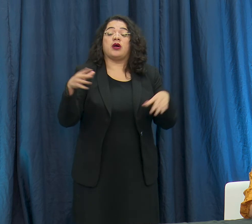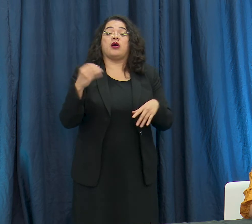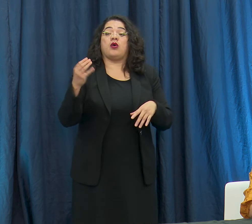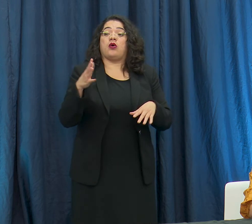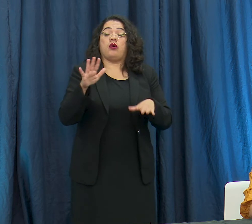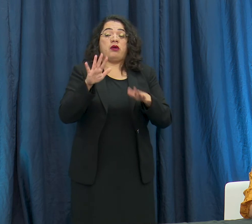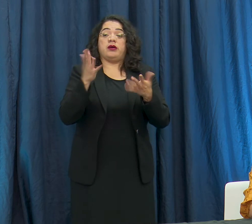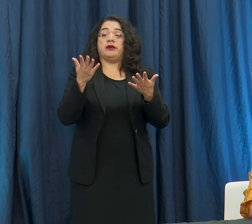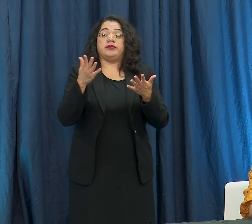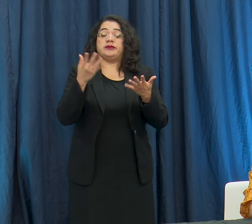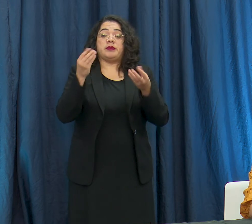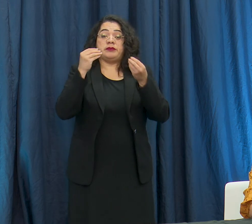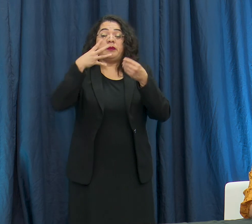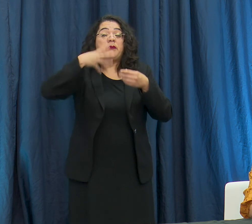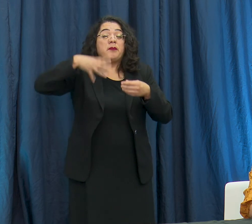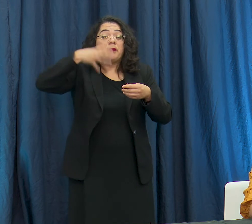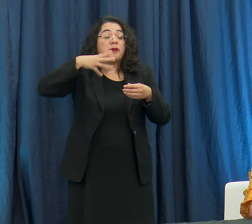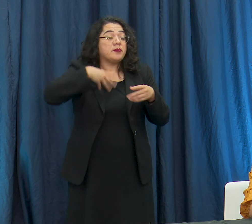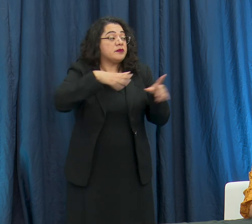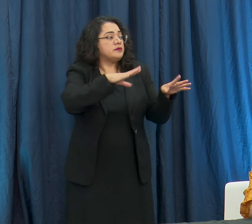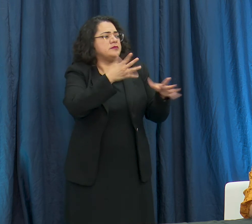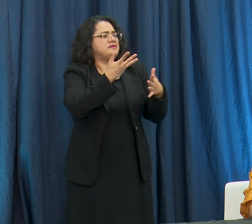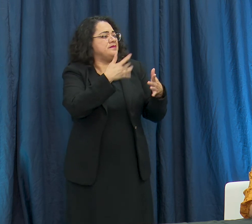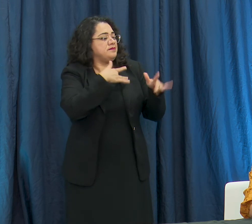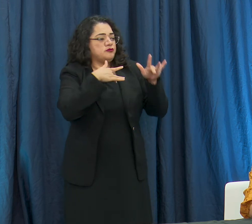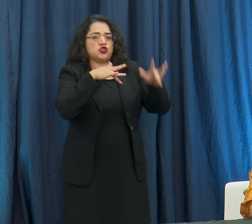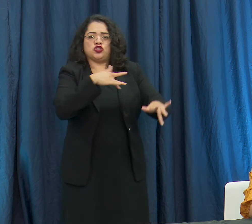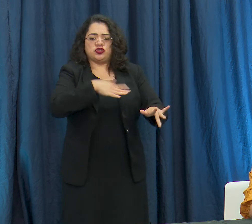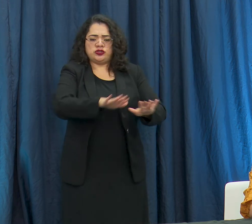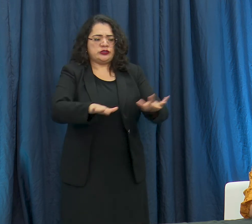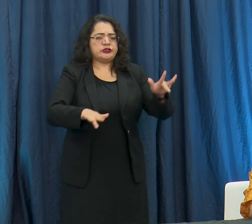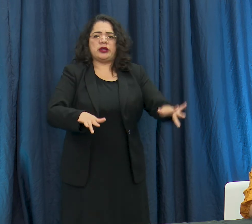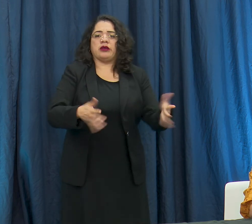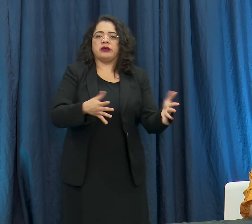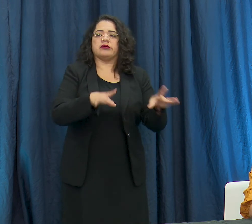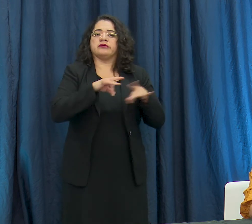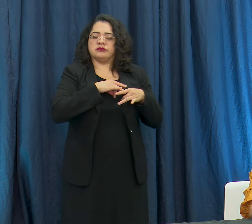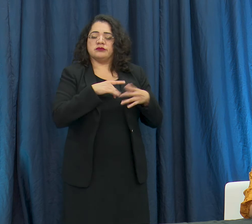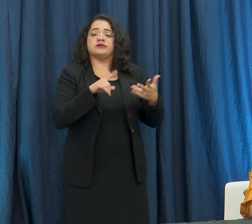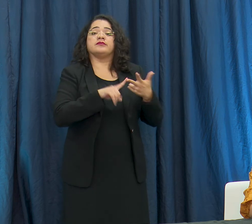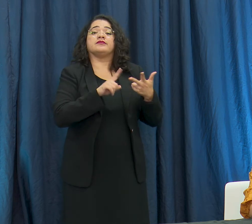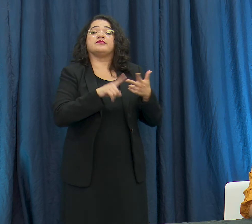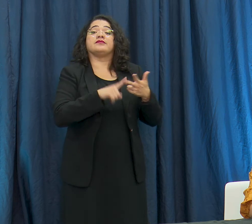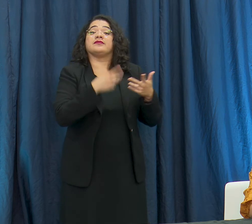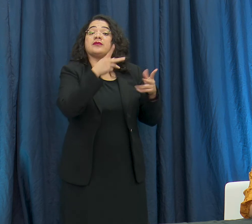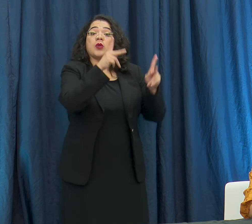maybe vida conflict be the cone of frequent ax and no God I don't that I am